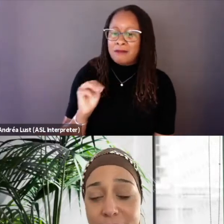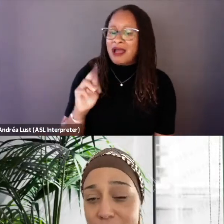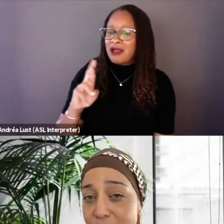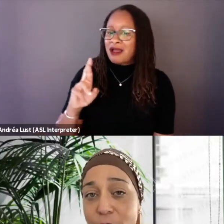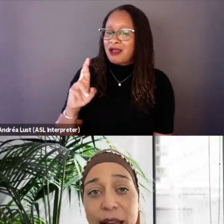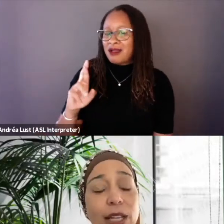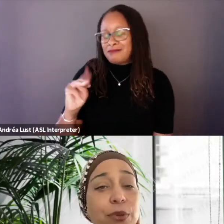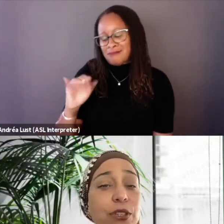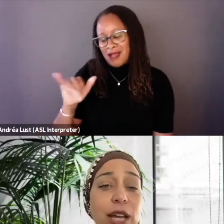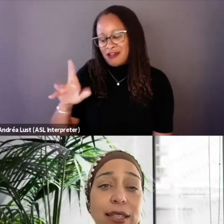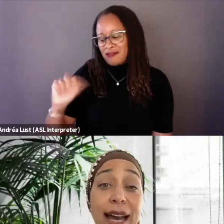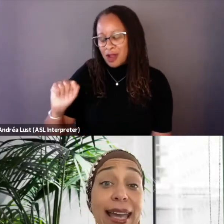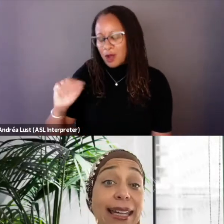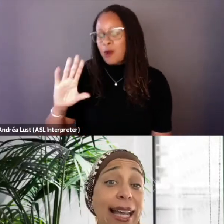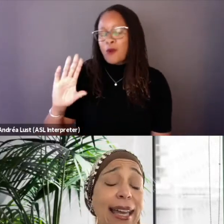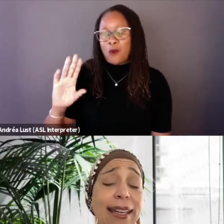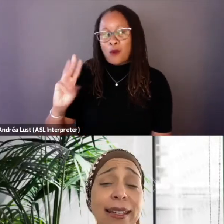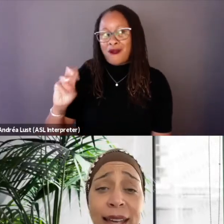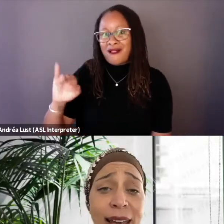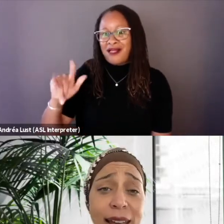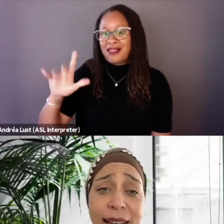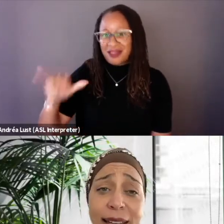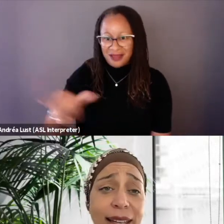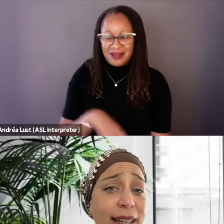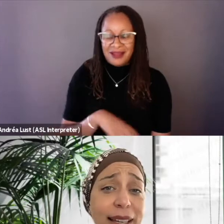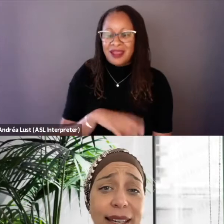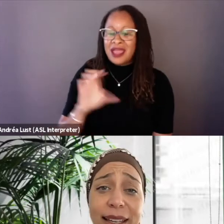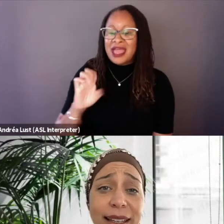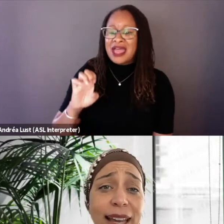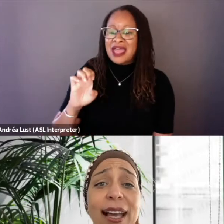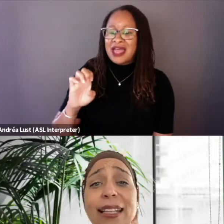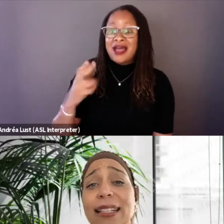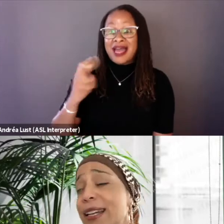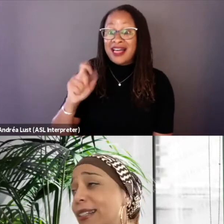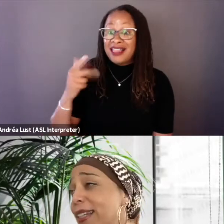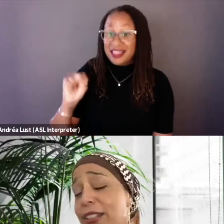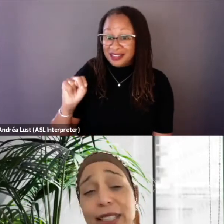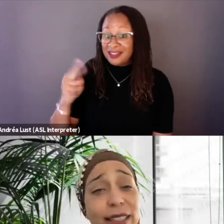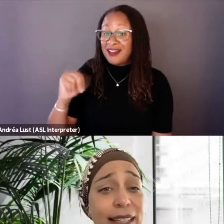Samira Wiley was great. So many people. Helen Hunt, Diane Lane. Yeah, Helen Hunt killed it.